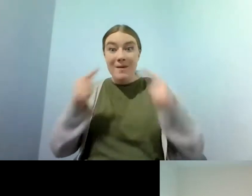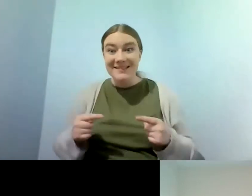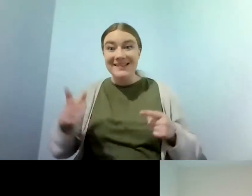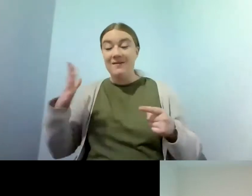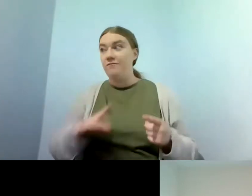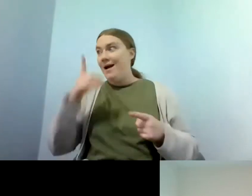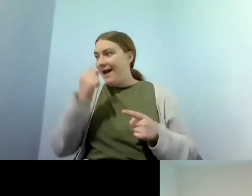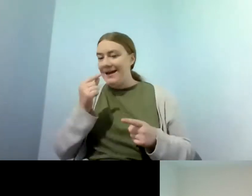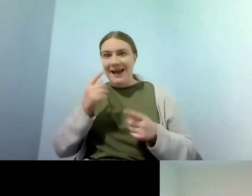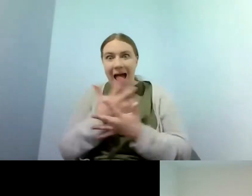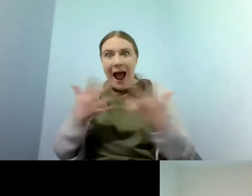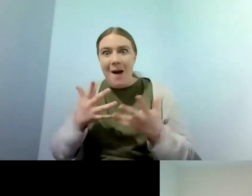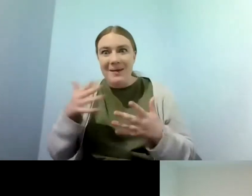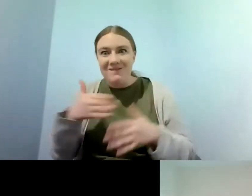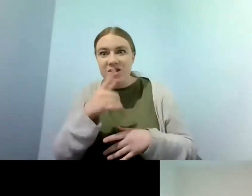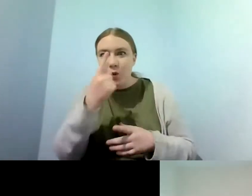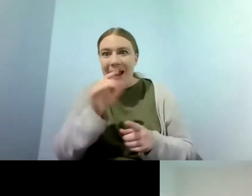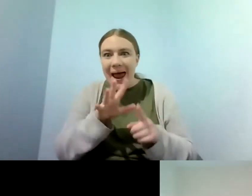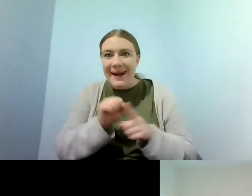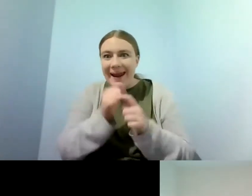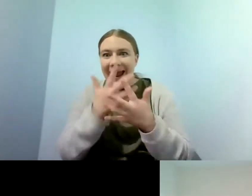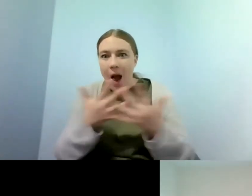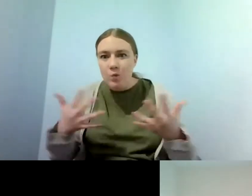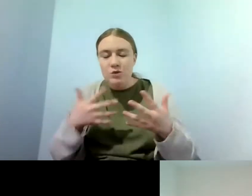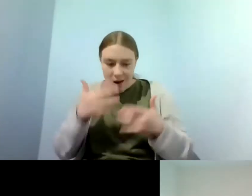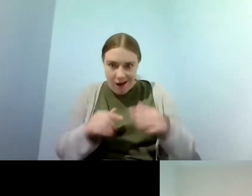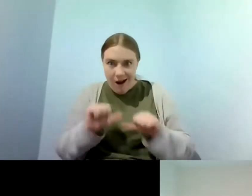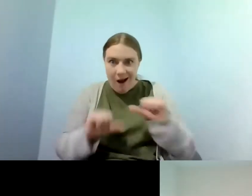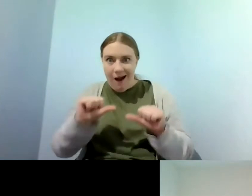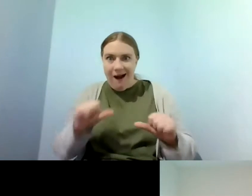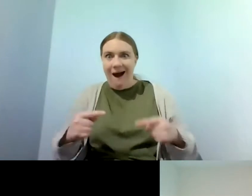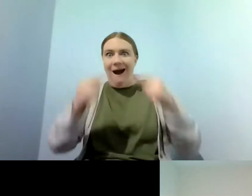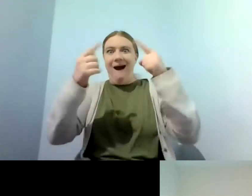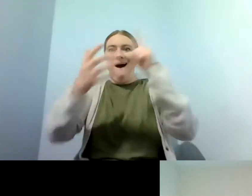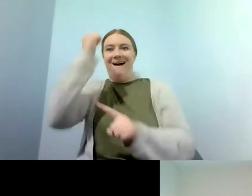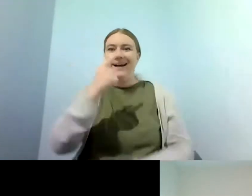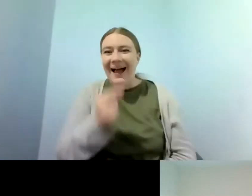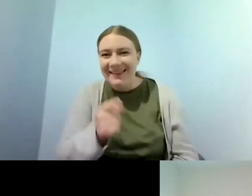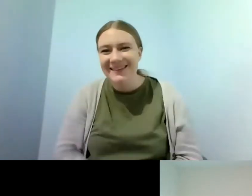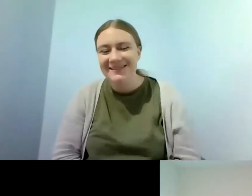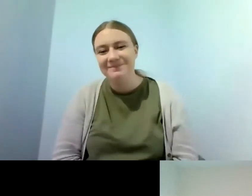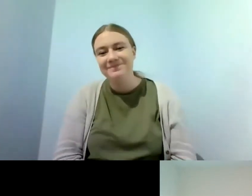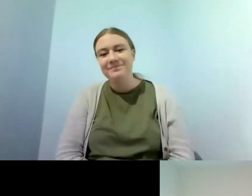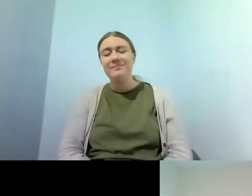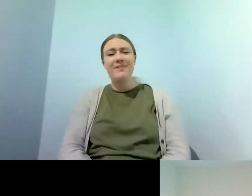see if you can get on our leaderboard as well brilliant i think that is all the questions